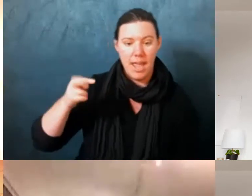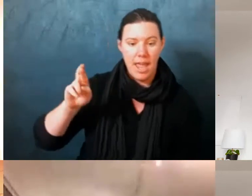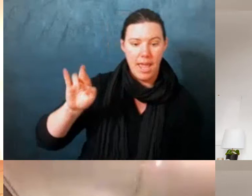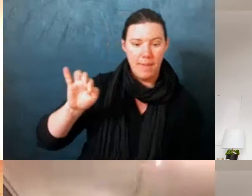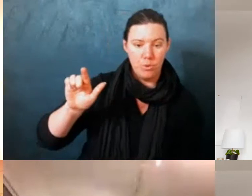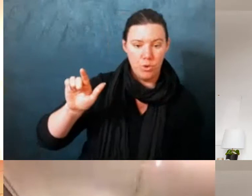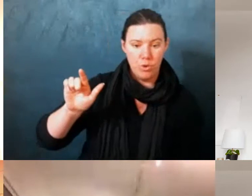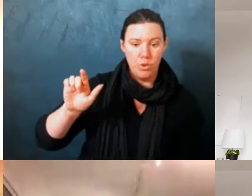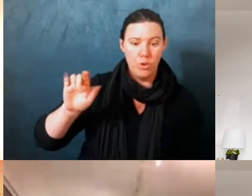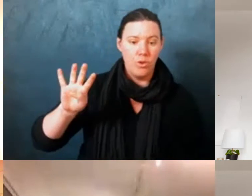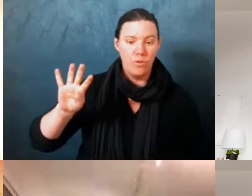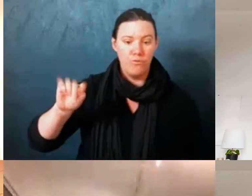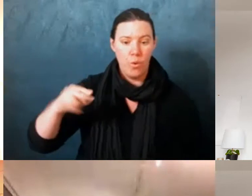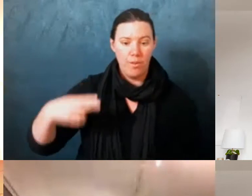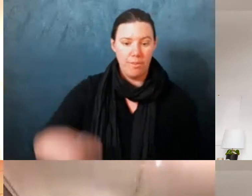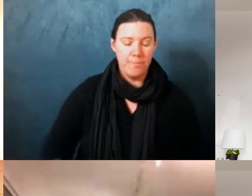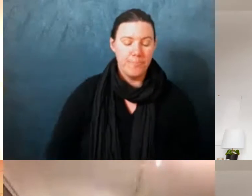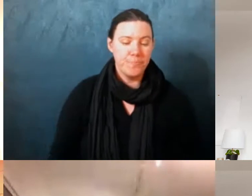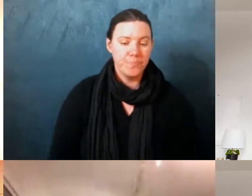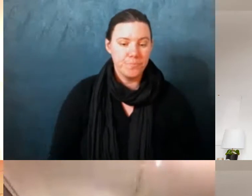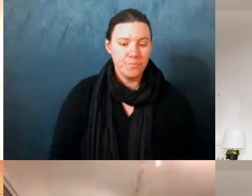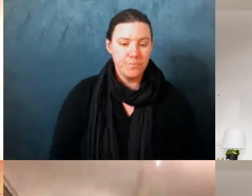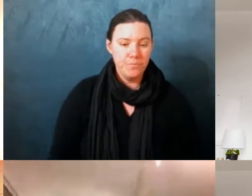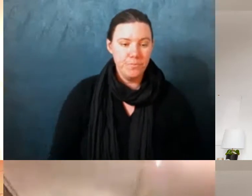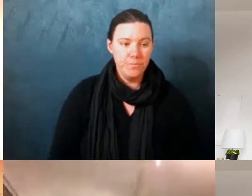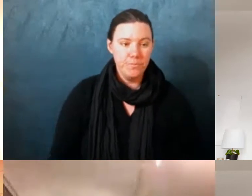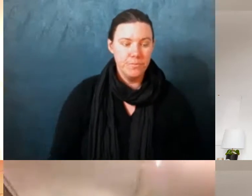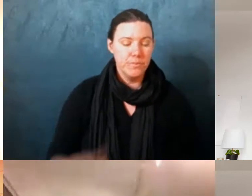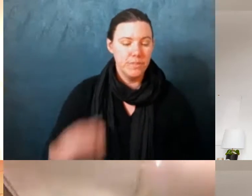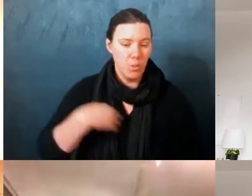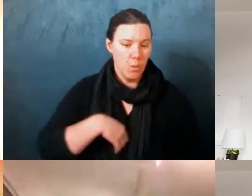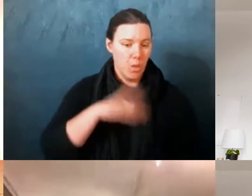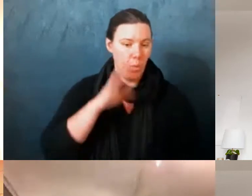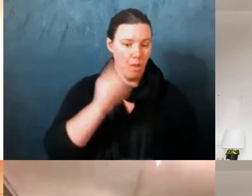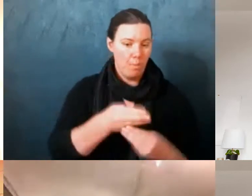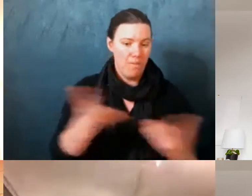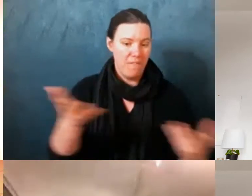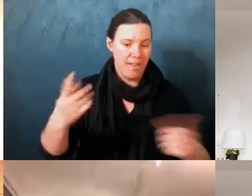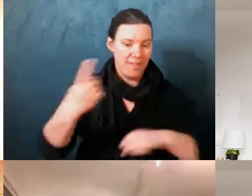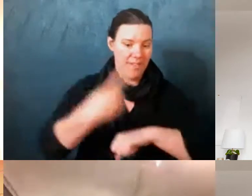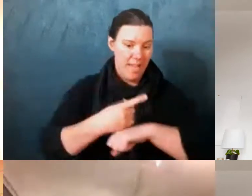we can recirculate those or provide those dates for anyone that needs them.